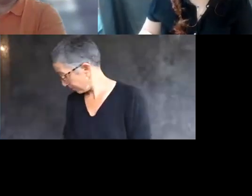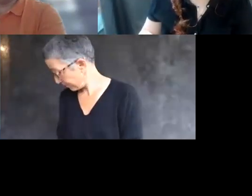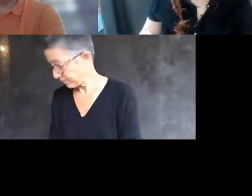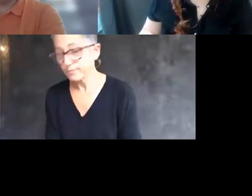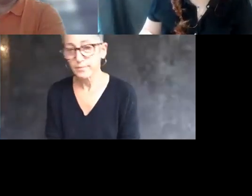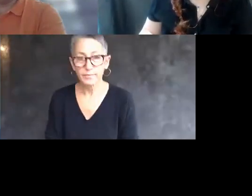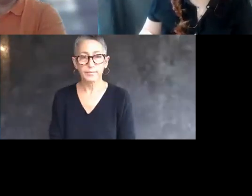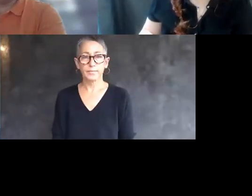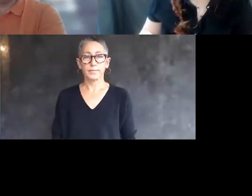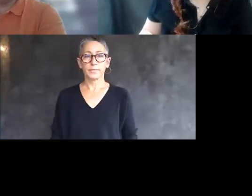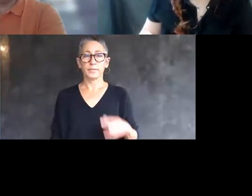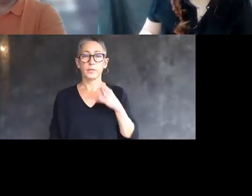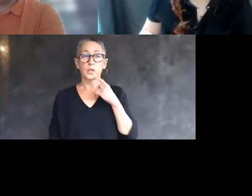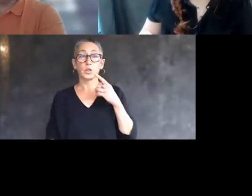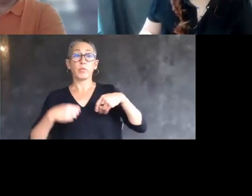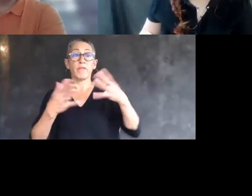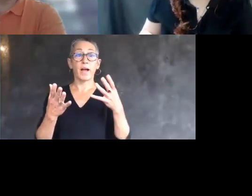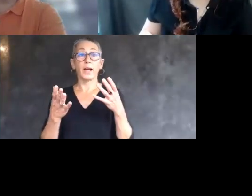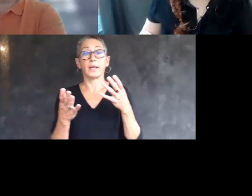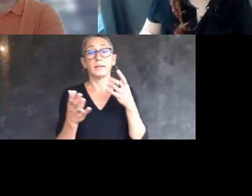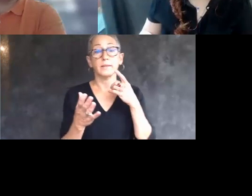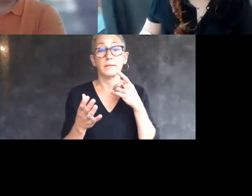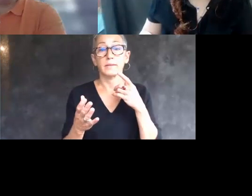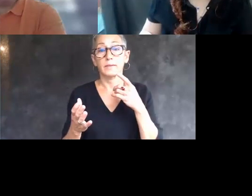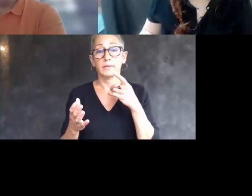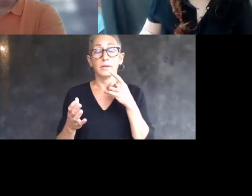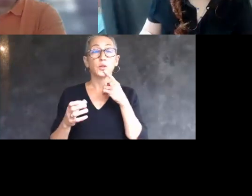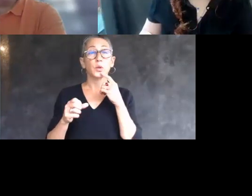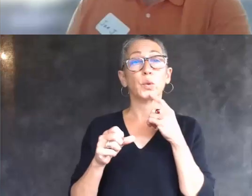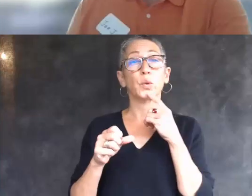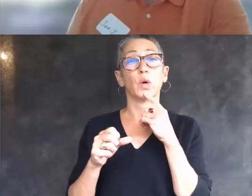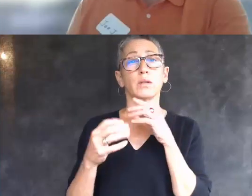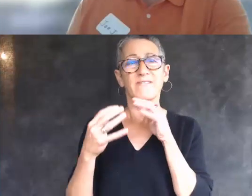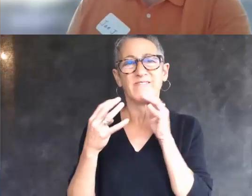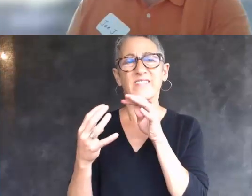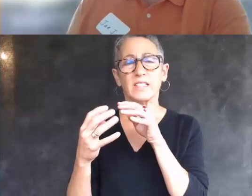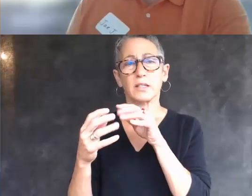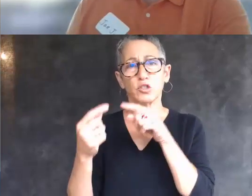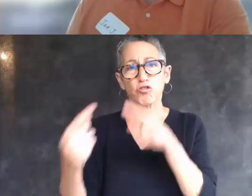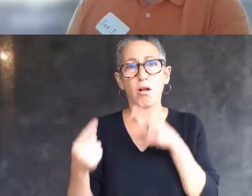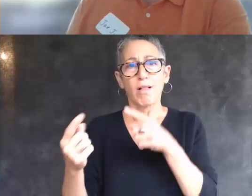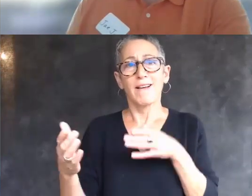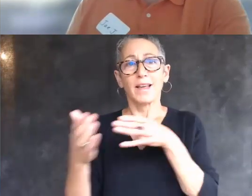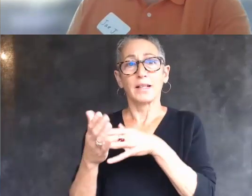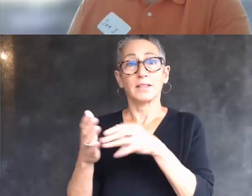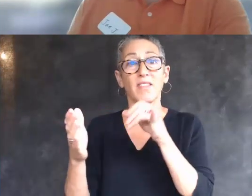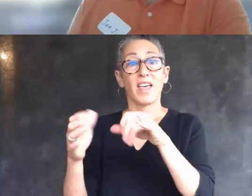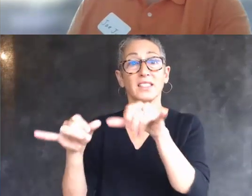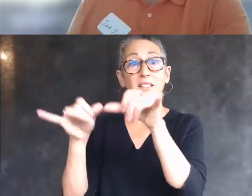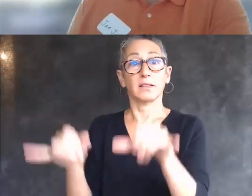to give ourselves those need to battle against the crippling effects of a system that we know has designed for certain people